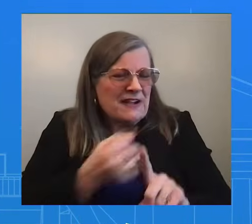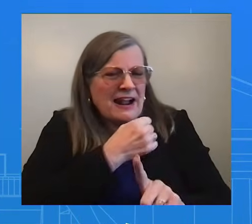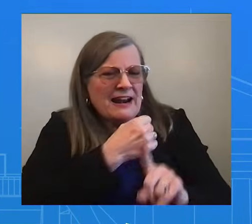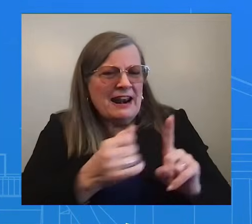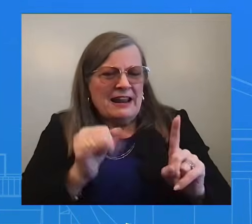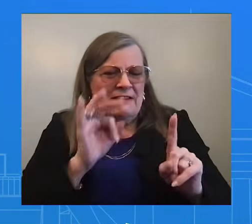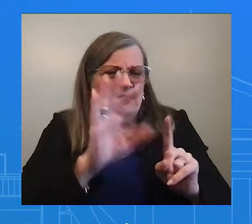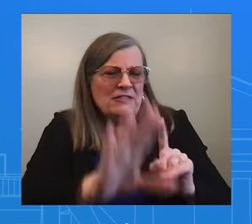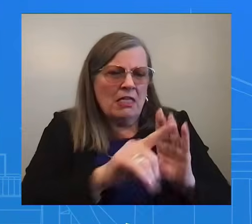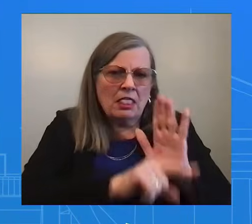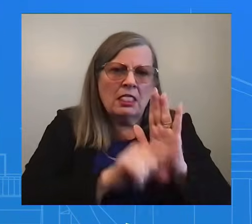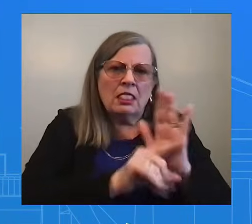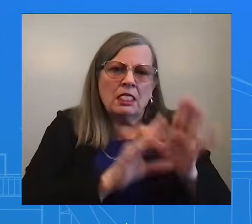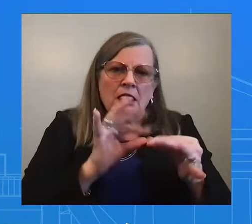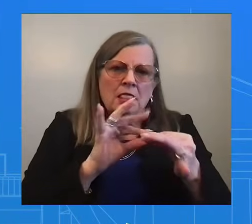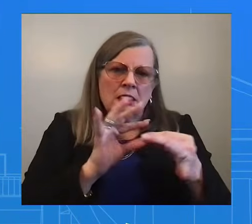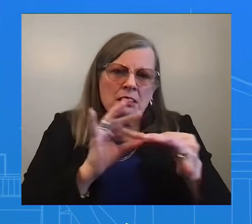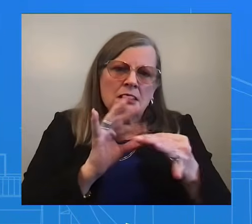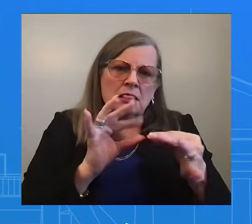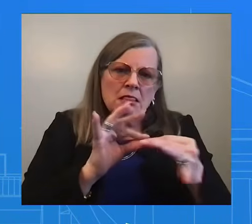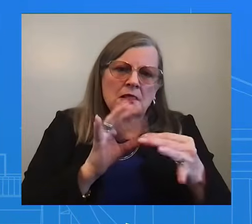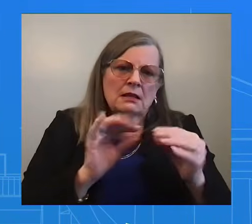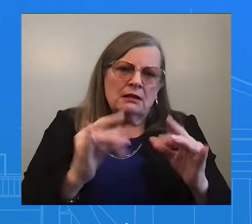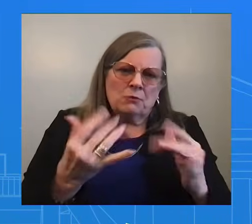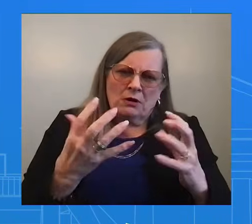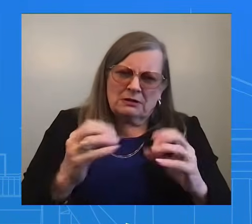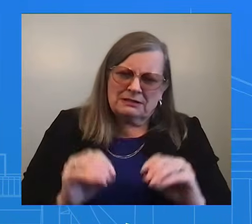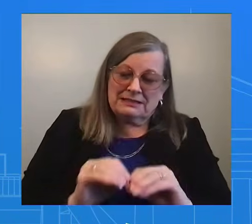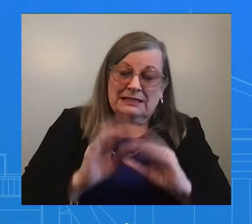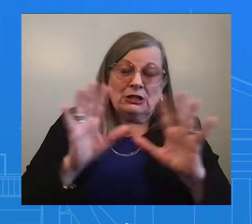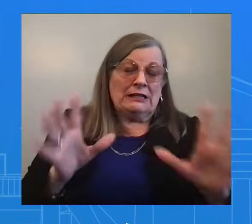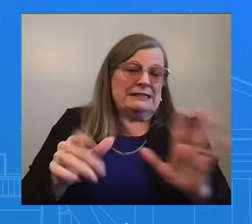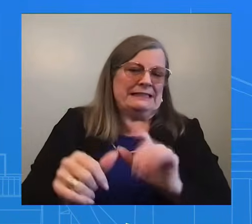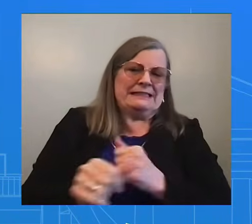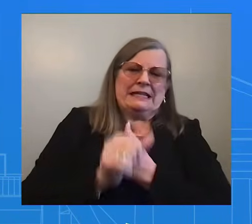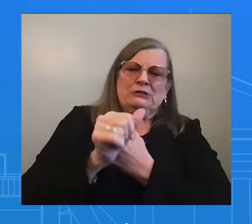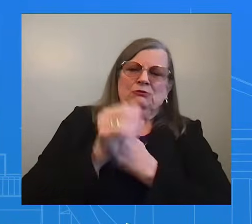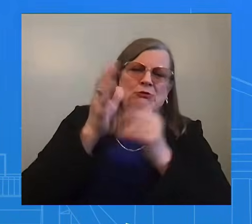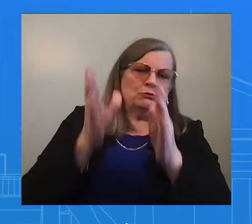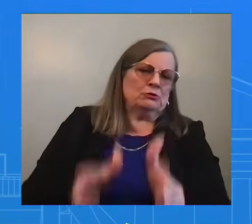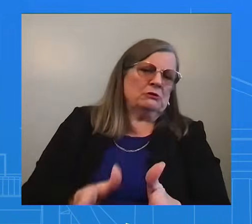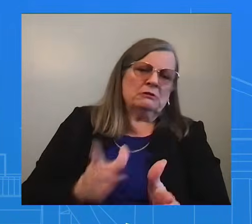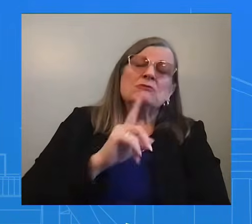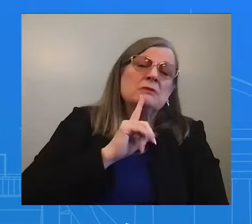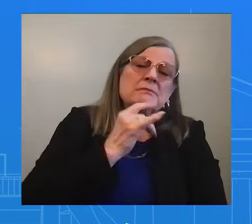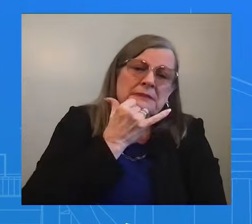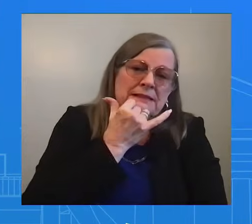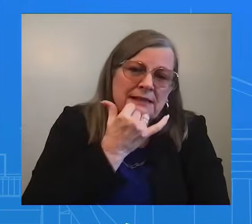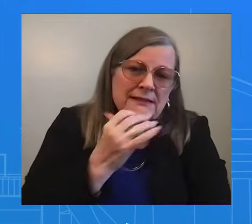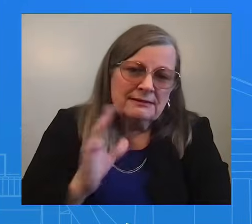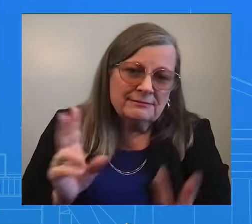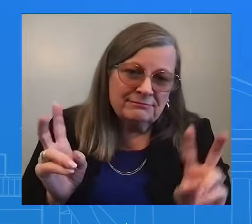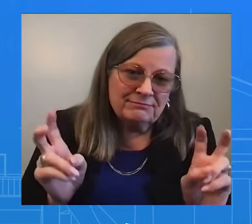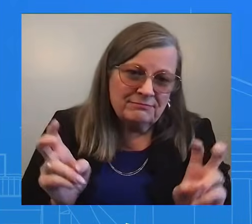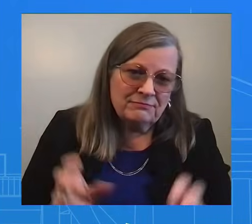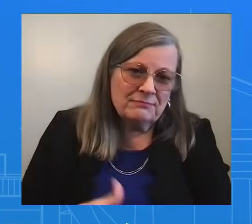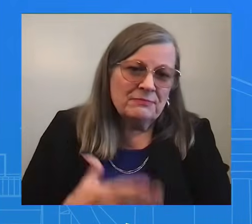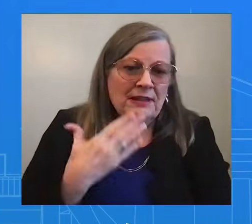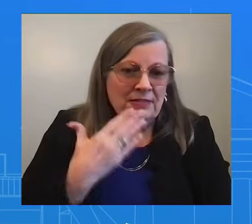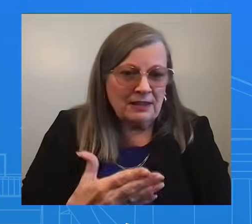And that is something that we're going to speak out against. Go ahead. The Press: Thanks. Does the President have any plans for the third anniversary